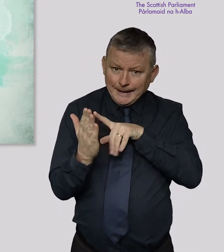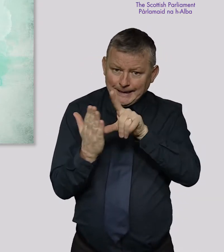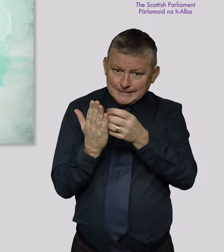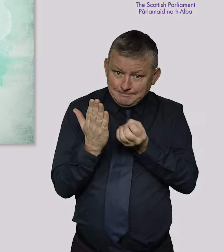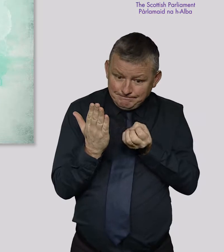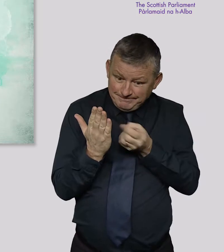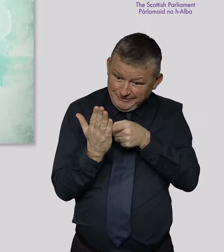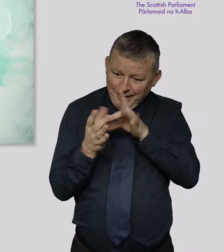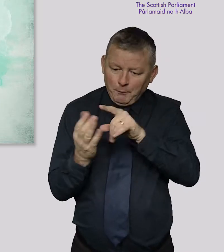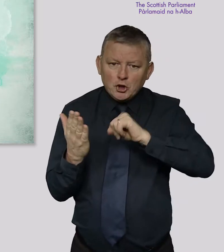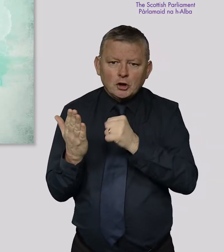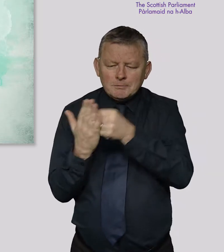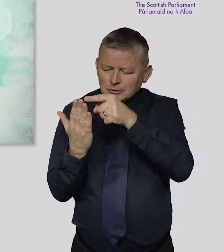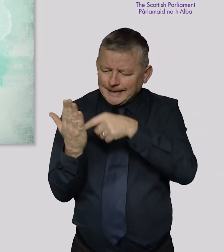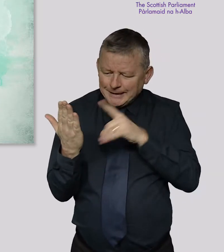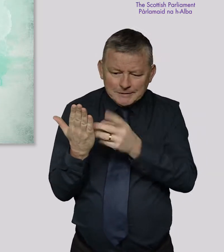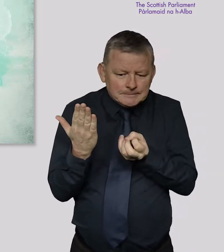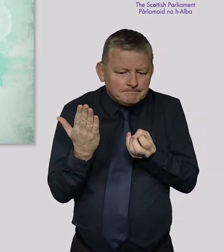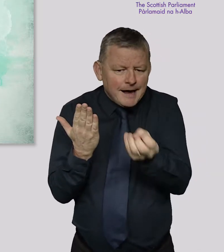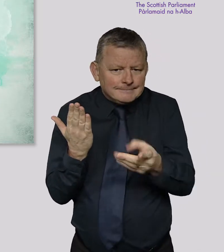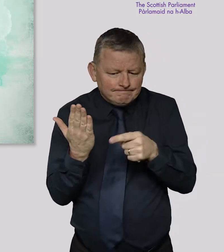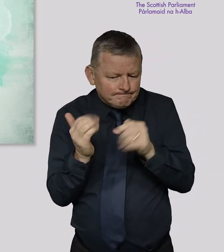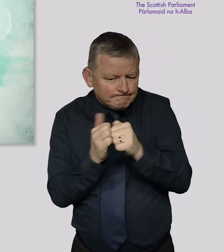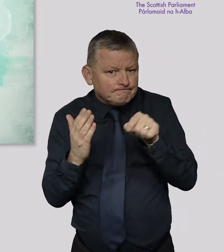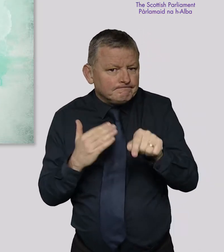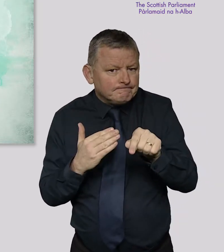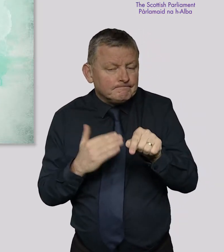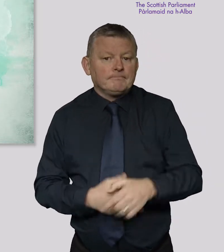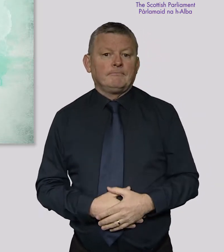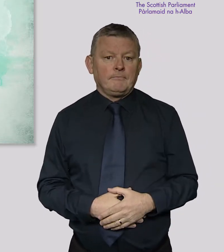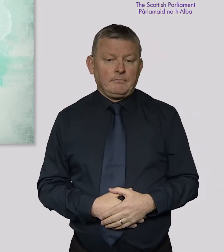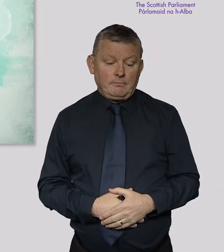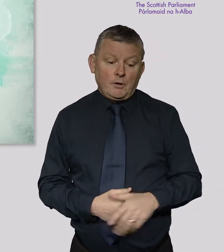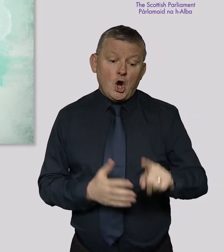which it sets out in the Scottish Budget.